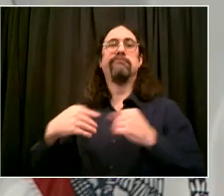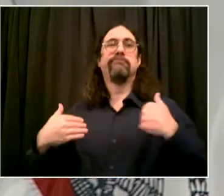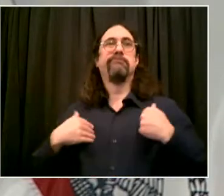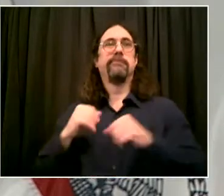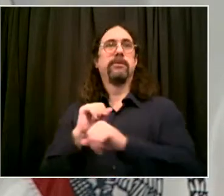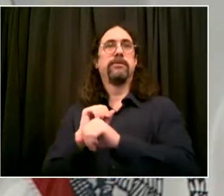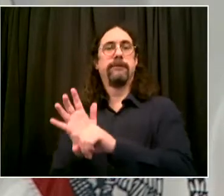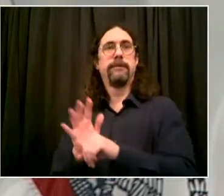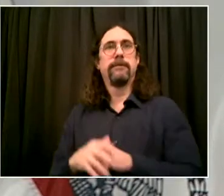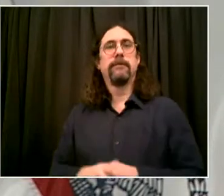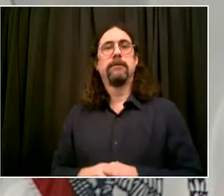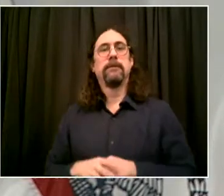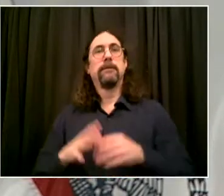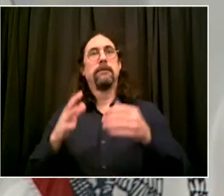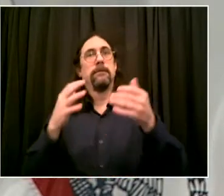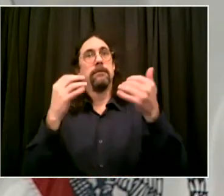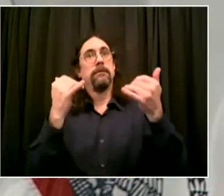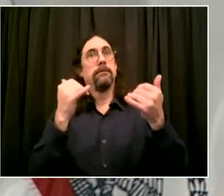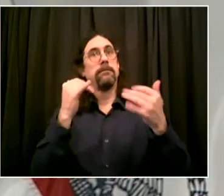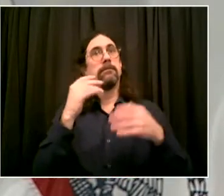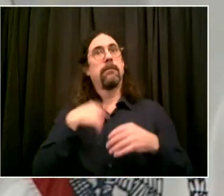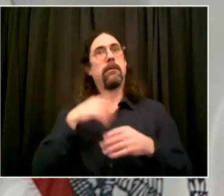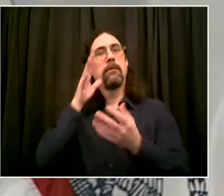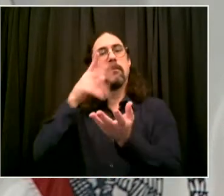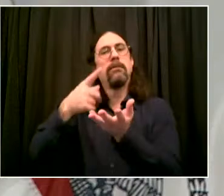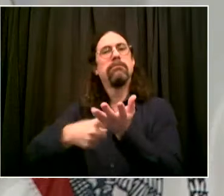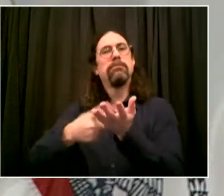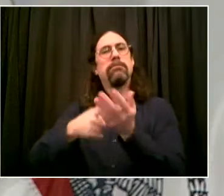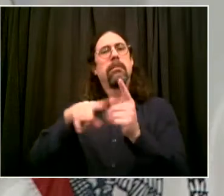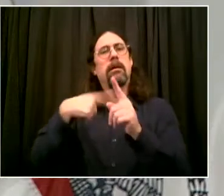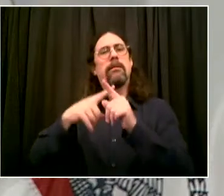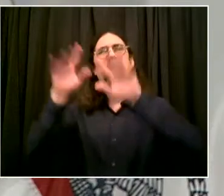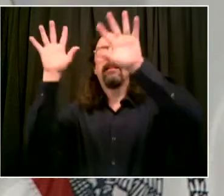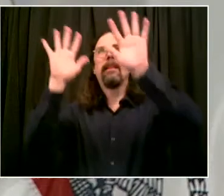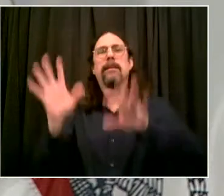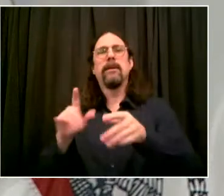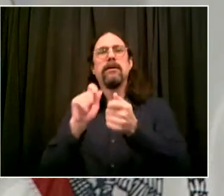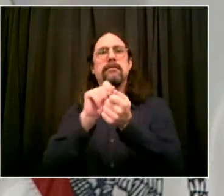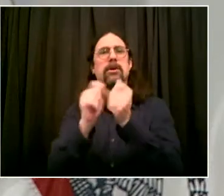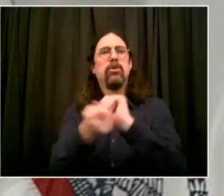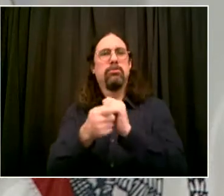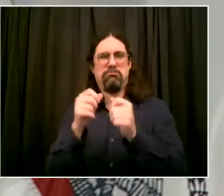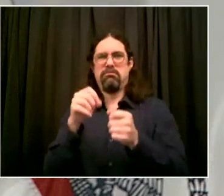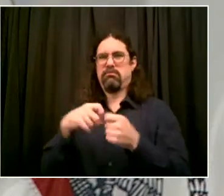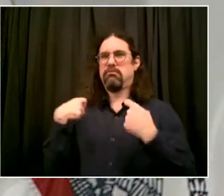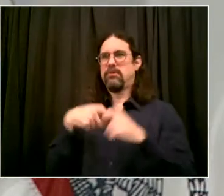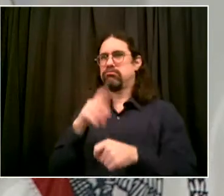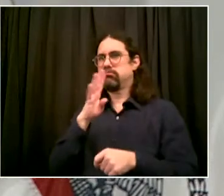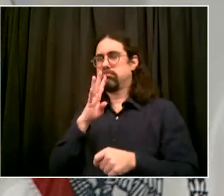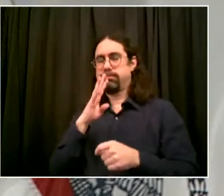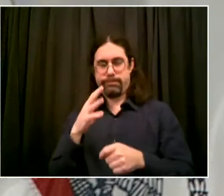ONCE AGAIN REALLY IMPORTANT ANNOUNCEMENT TODAY Y OCN LILITMA CHANGE.